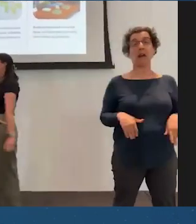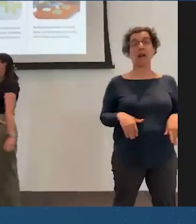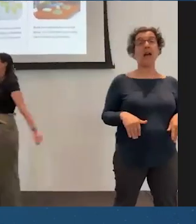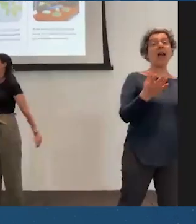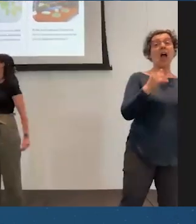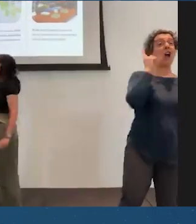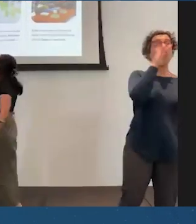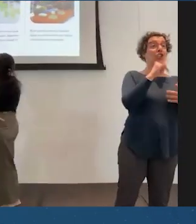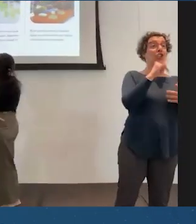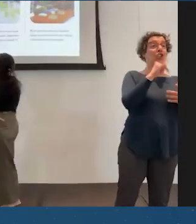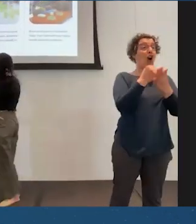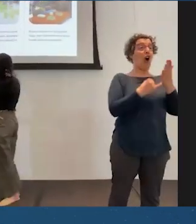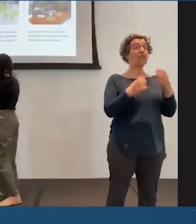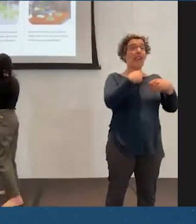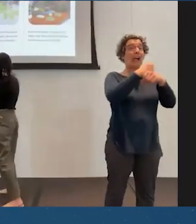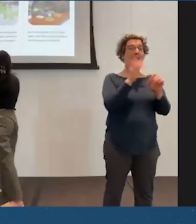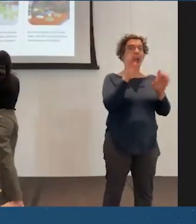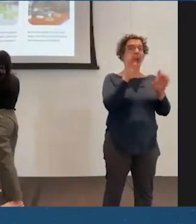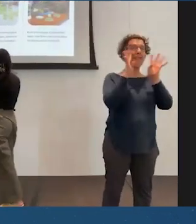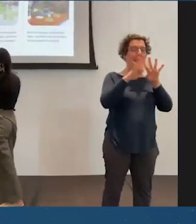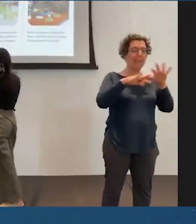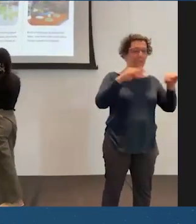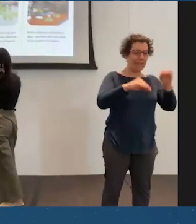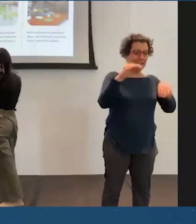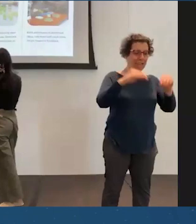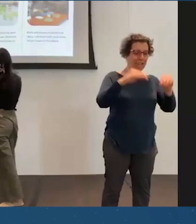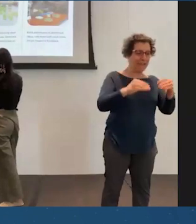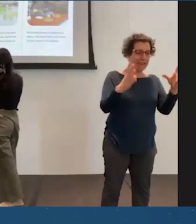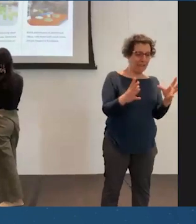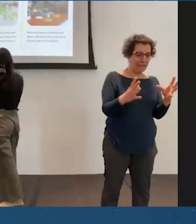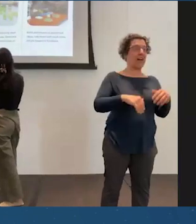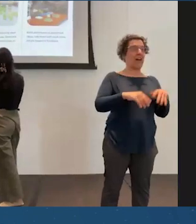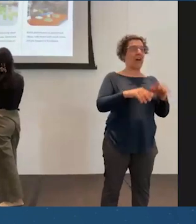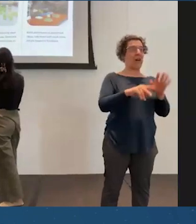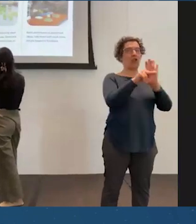as seen in this final photo of Paul building